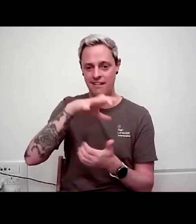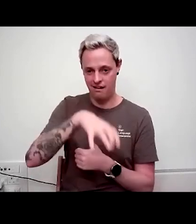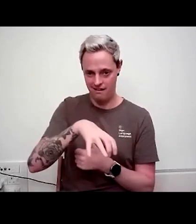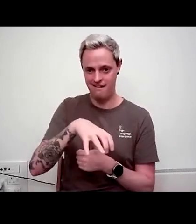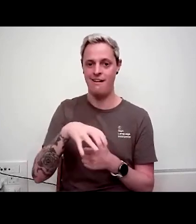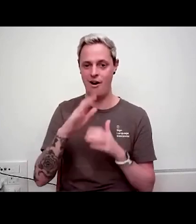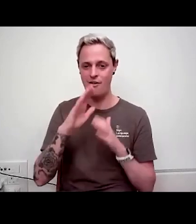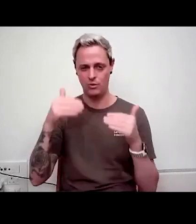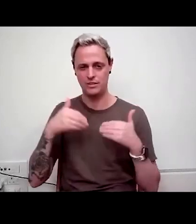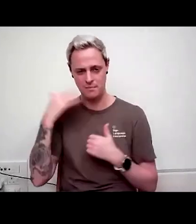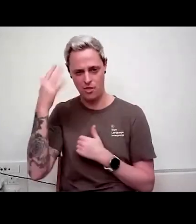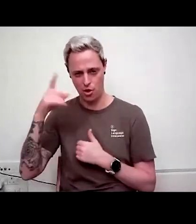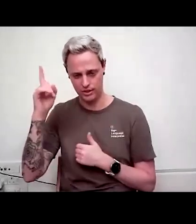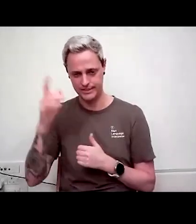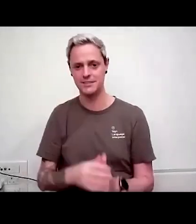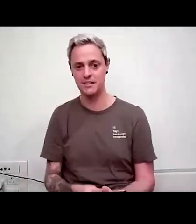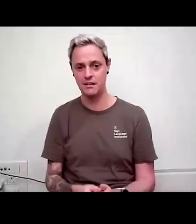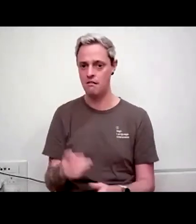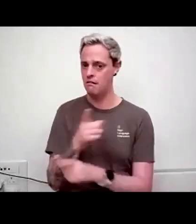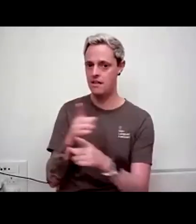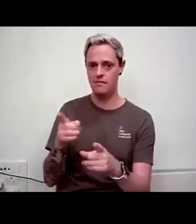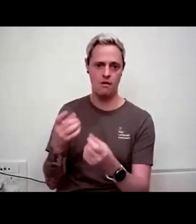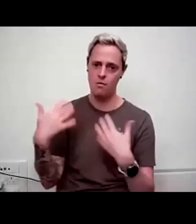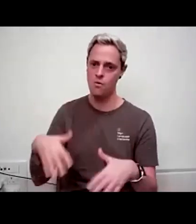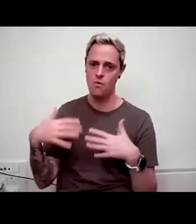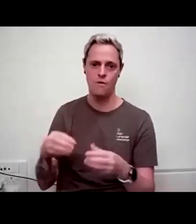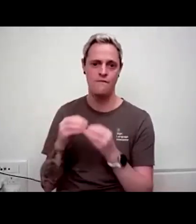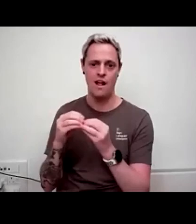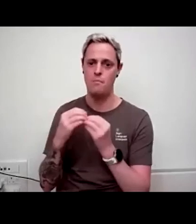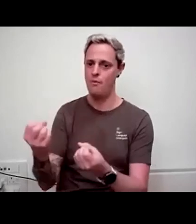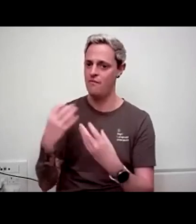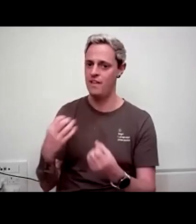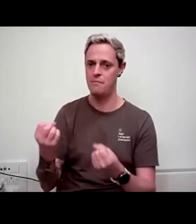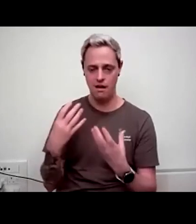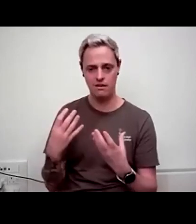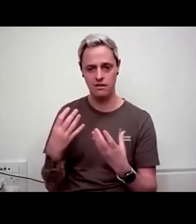They have given us invaluable input and feedback during the course of organising this conference,